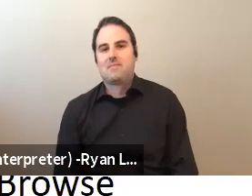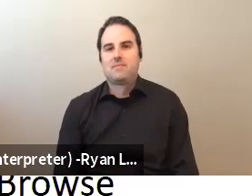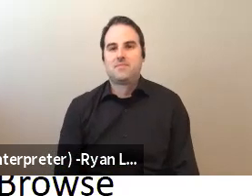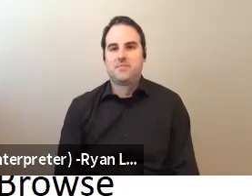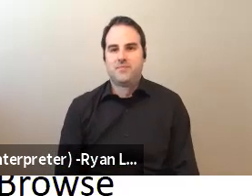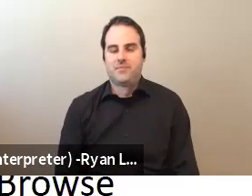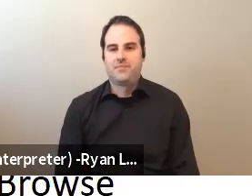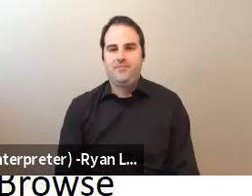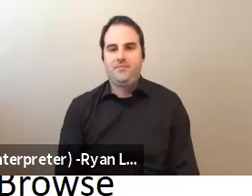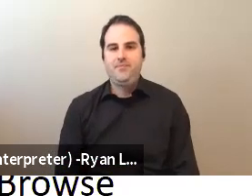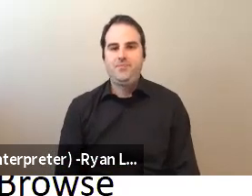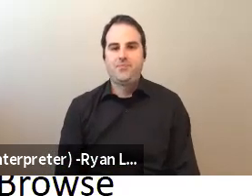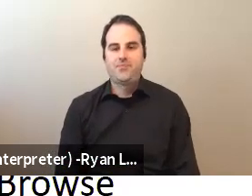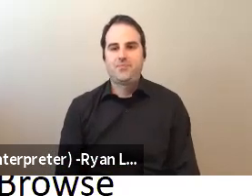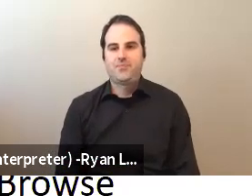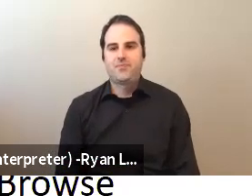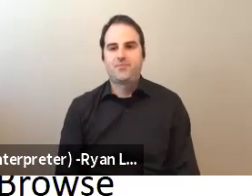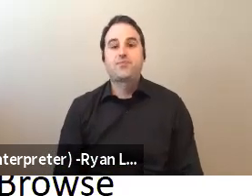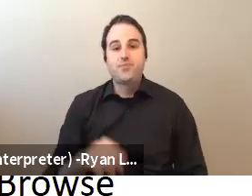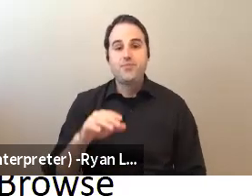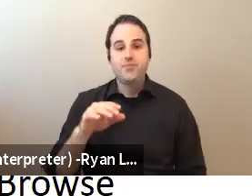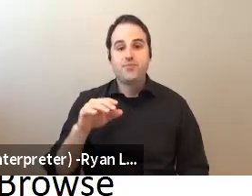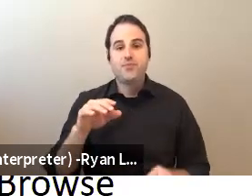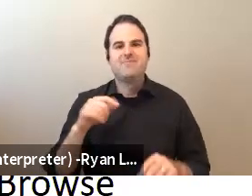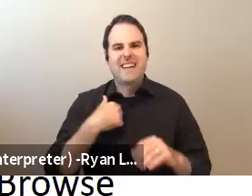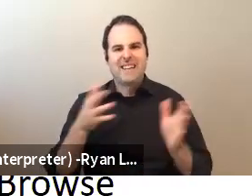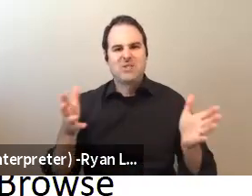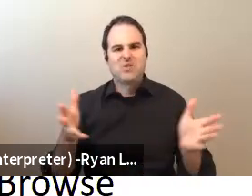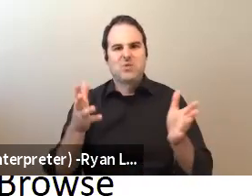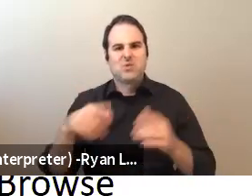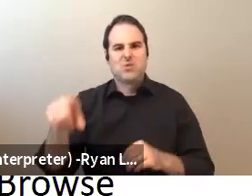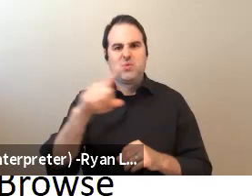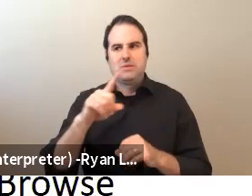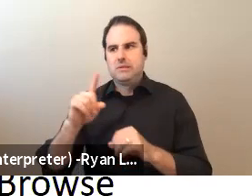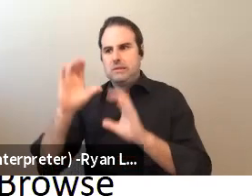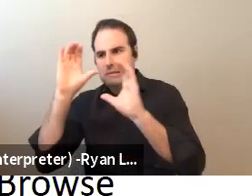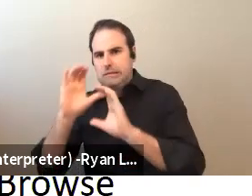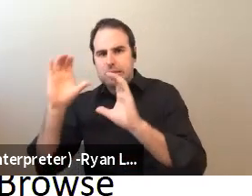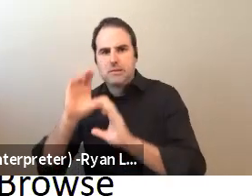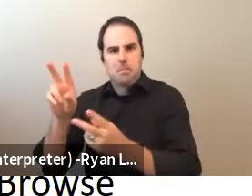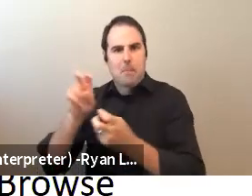Sally Potter: These are the three places that I'm going to encourage you to look. The first one is a